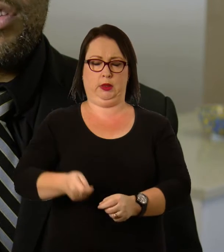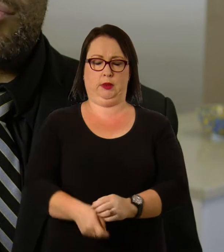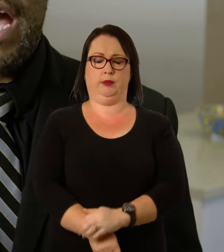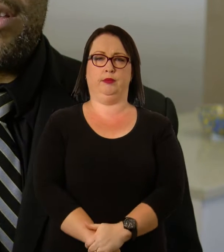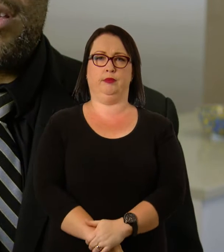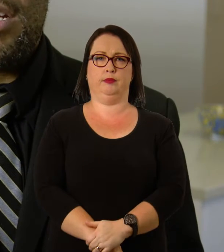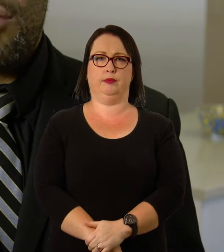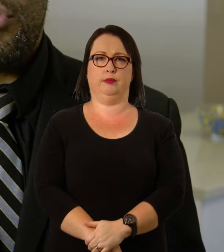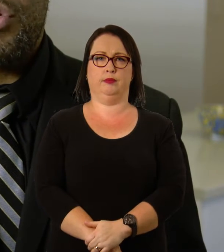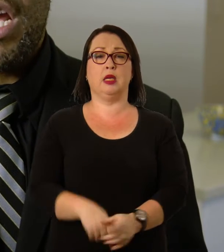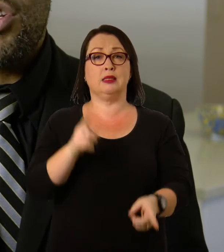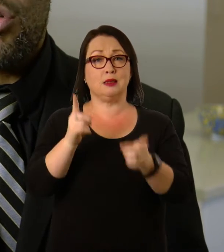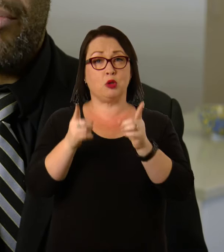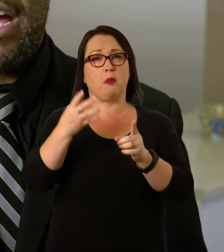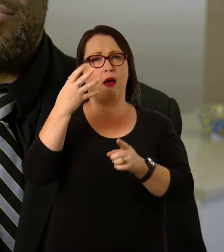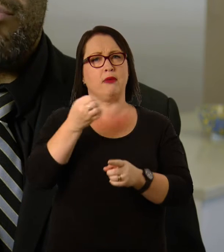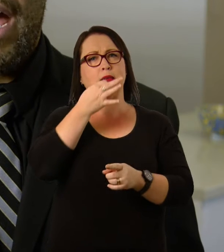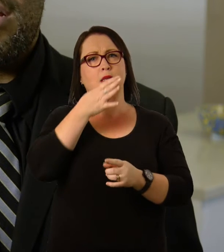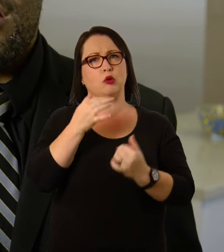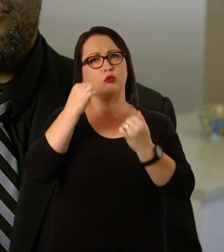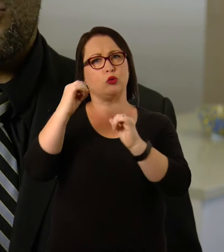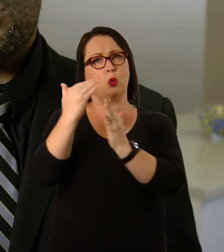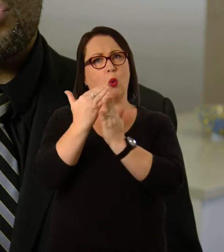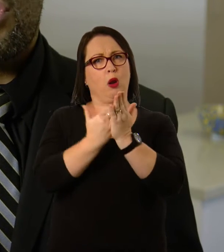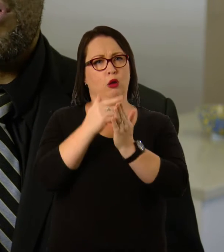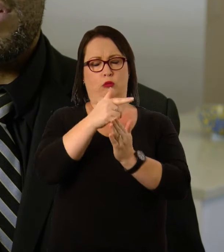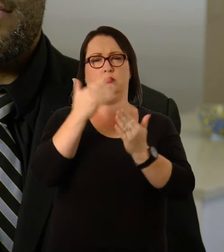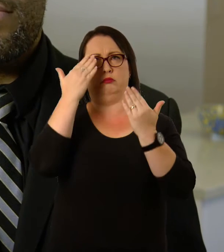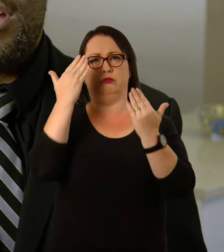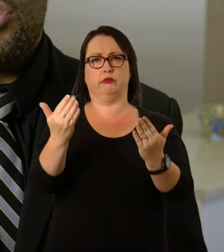In some cases, a Temporary Protection Order may have been made before you were served.